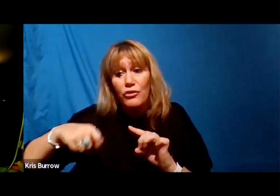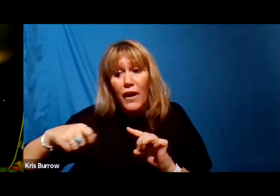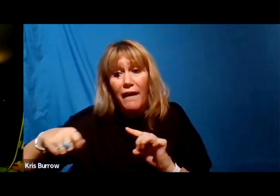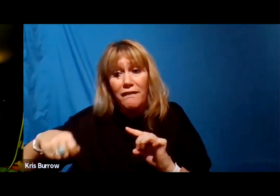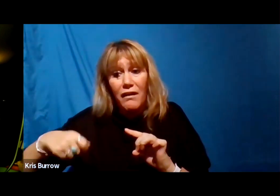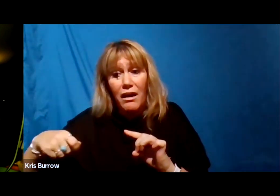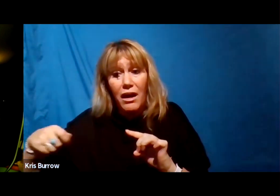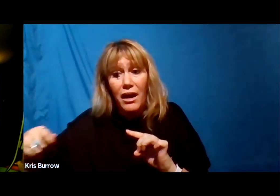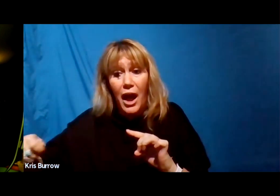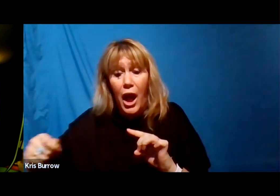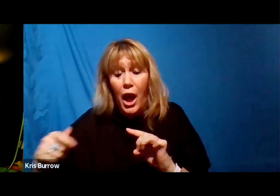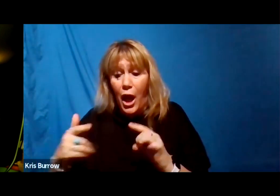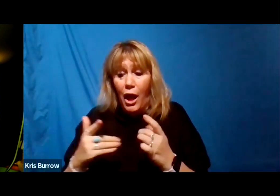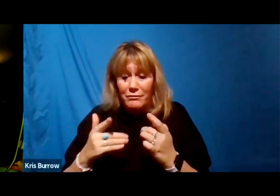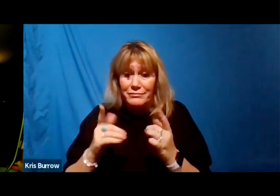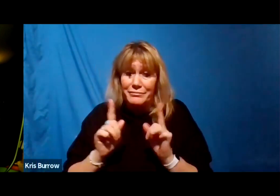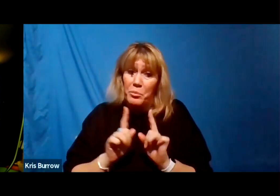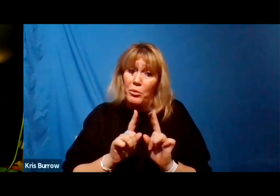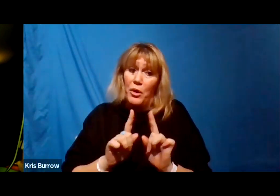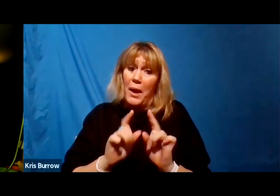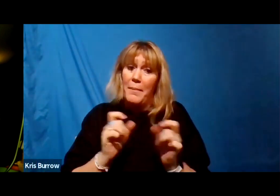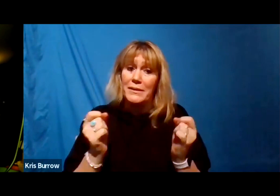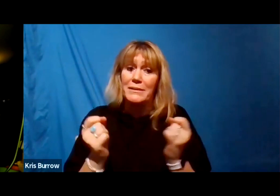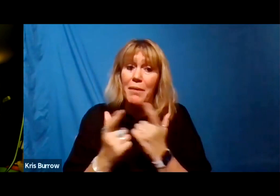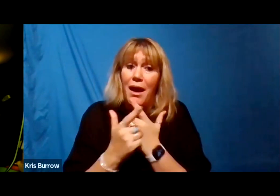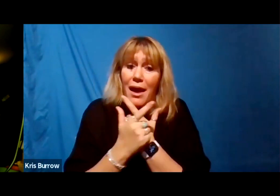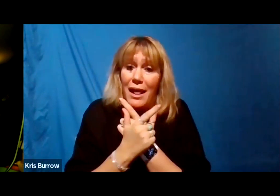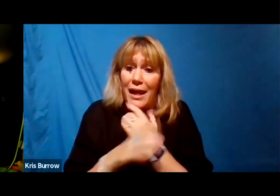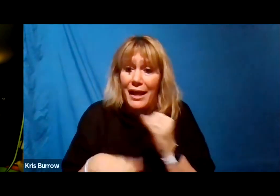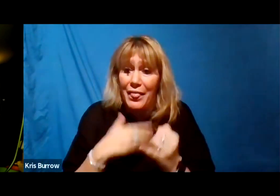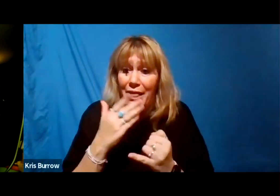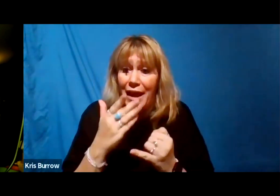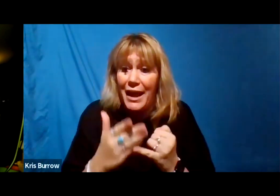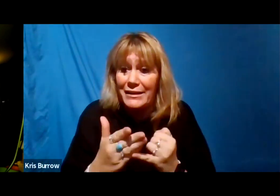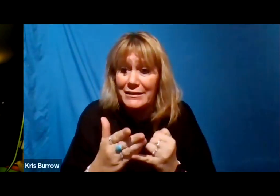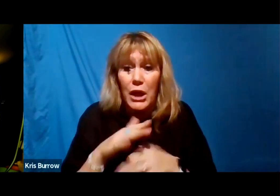Thank you.